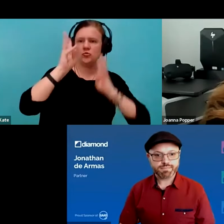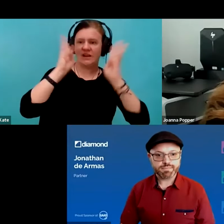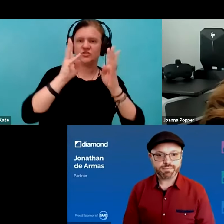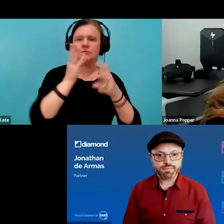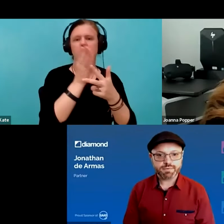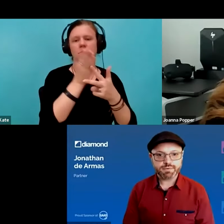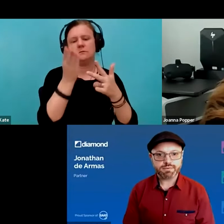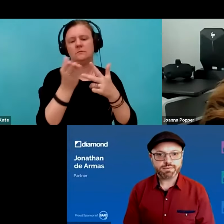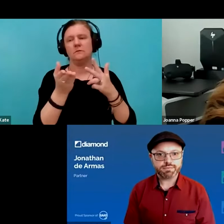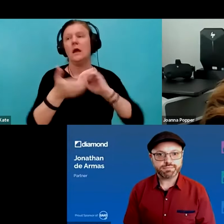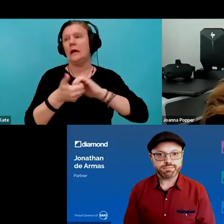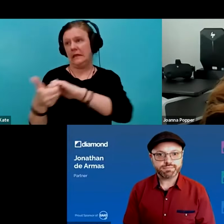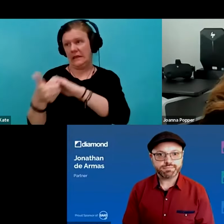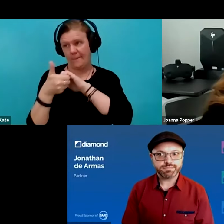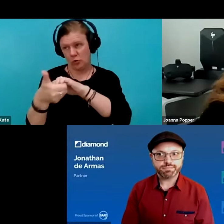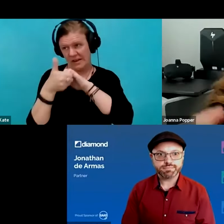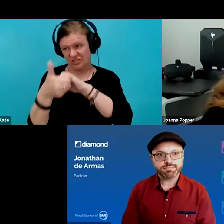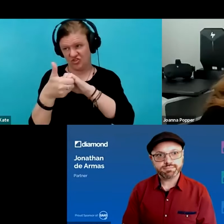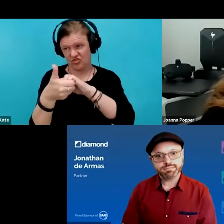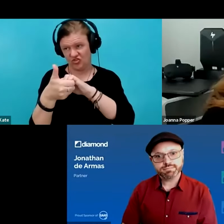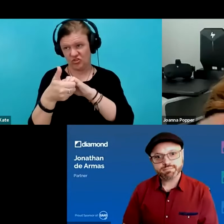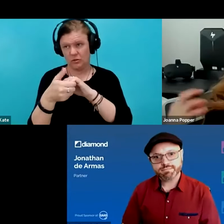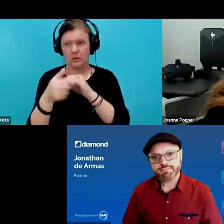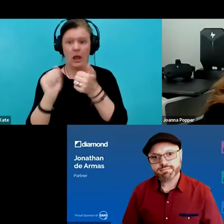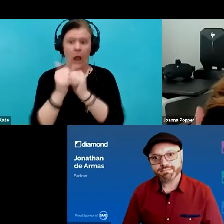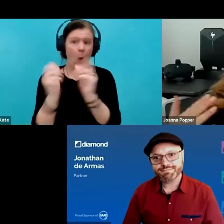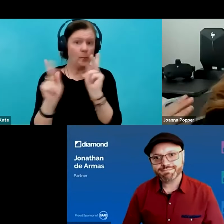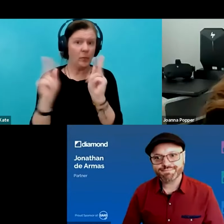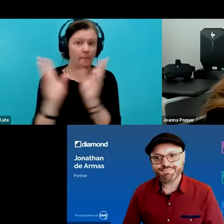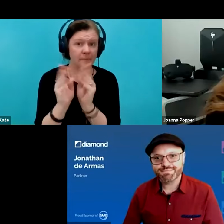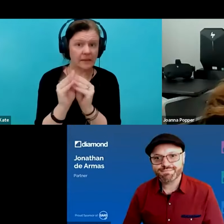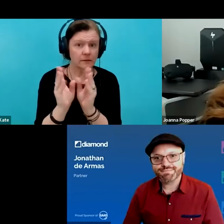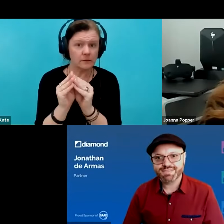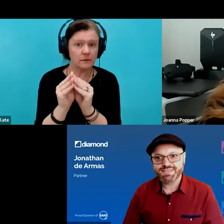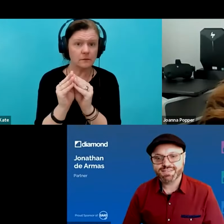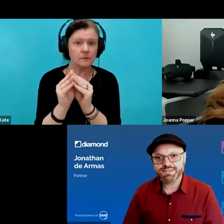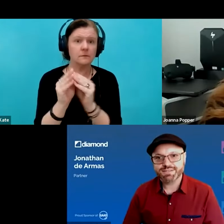Collaboration. So how do people get together, you know, those of us who work.